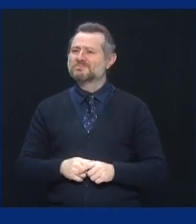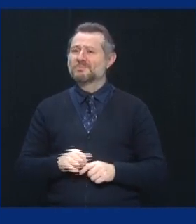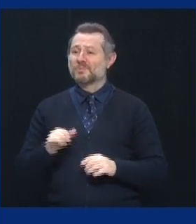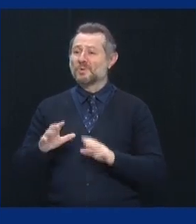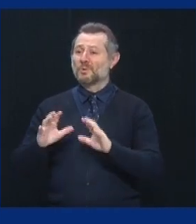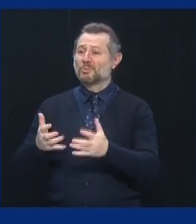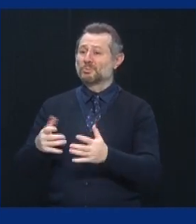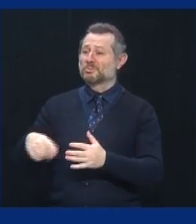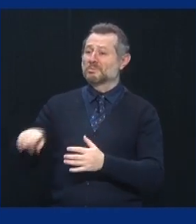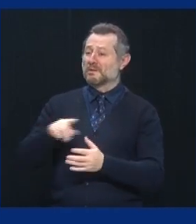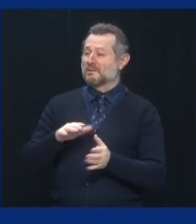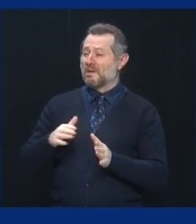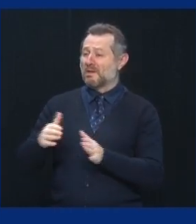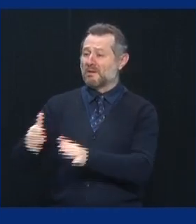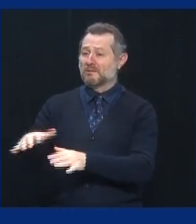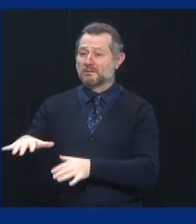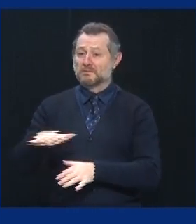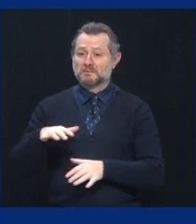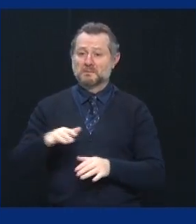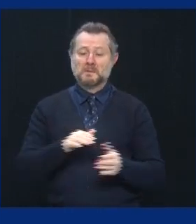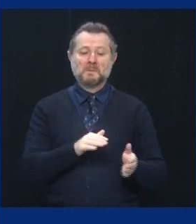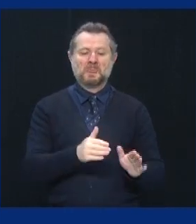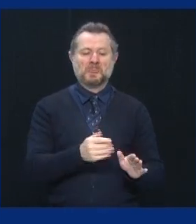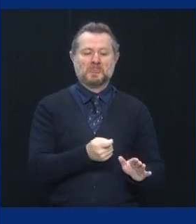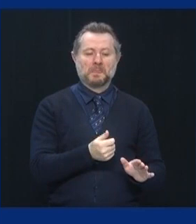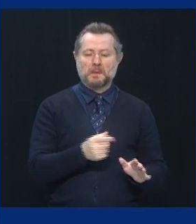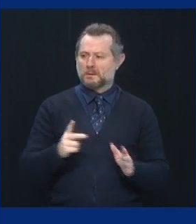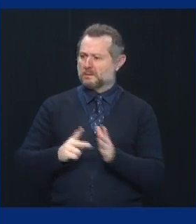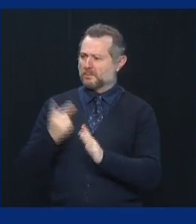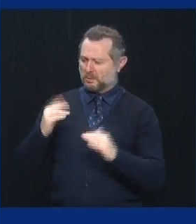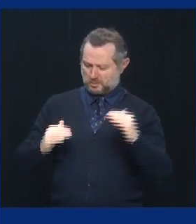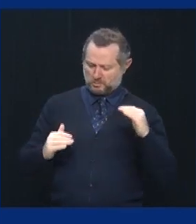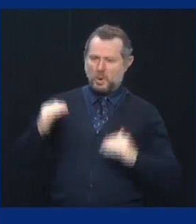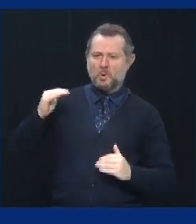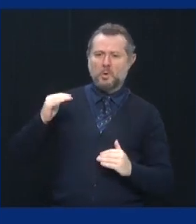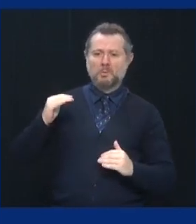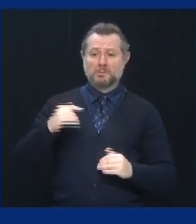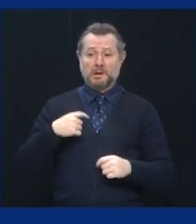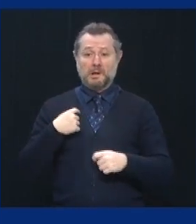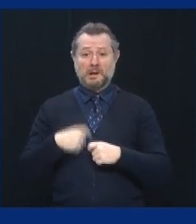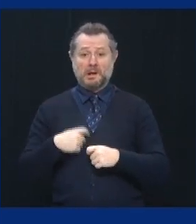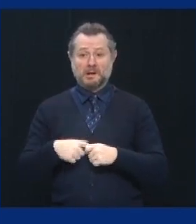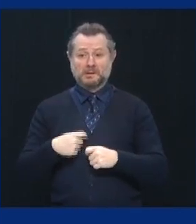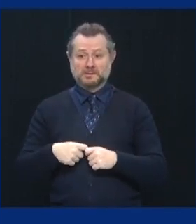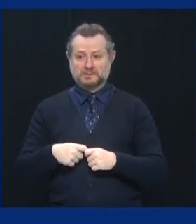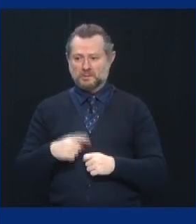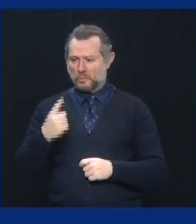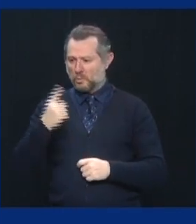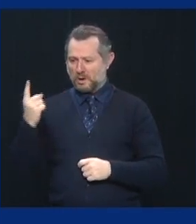COVID. YOU CAN'T JUST GO PAST THAT FACT. HOW DID YOU HAVE ONE POPULATION